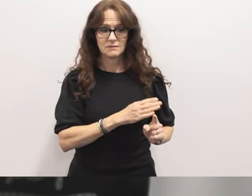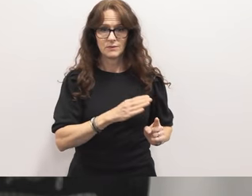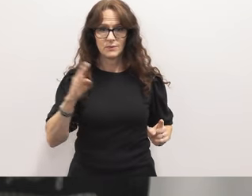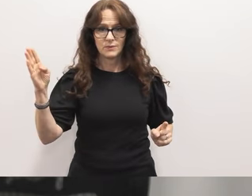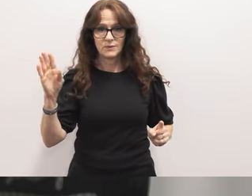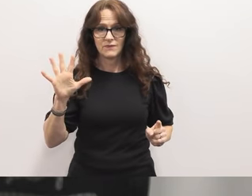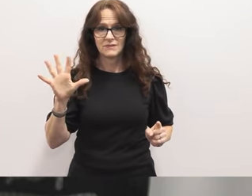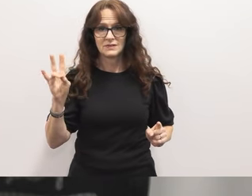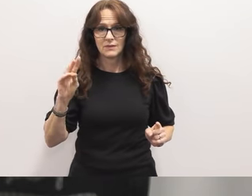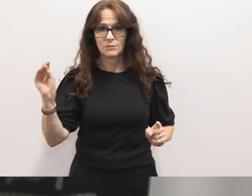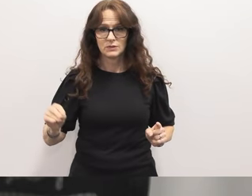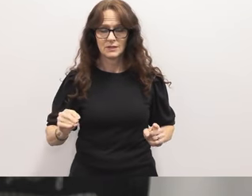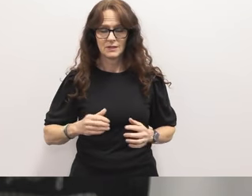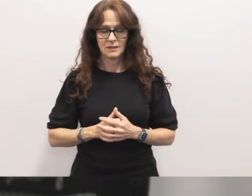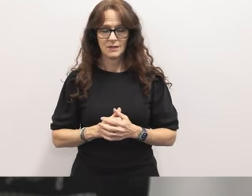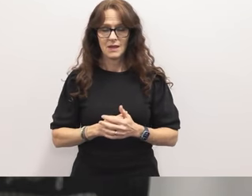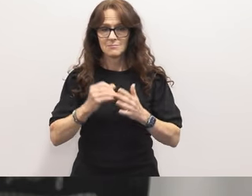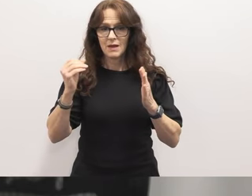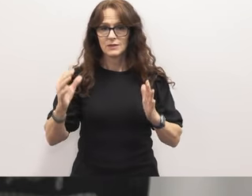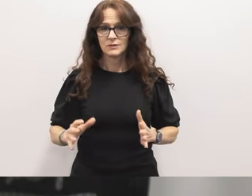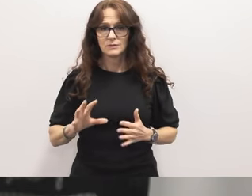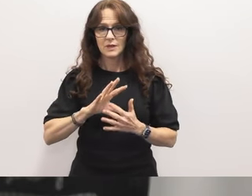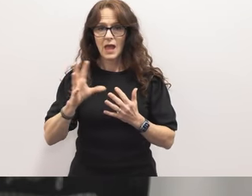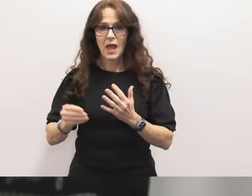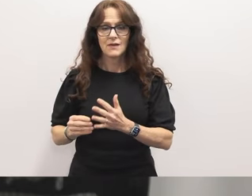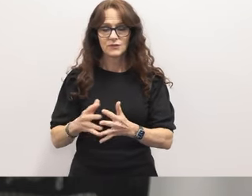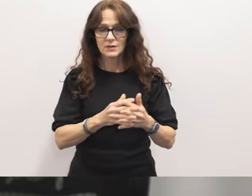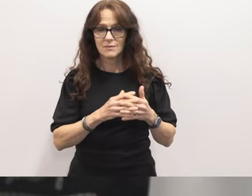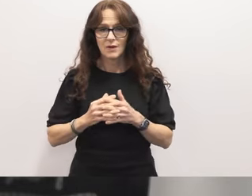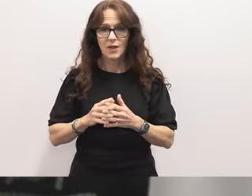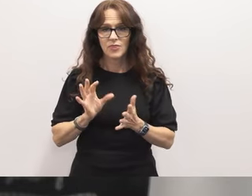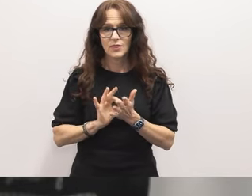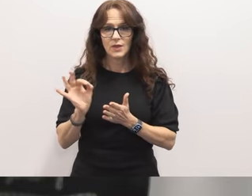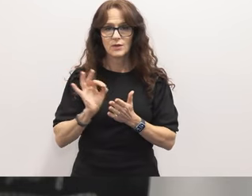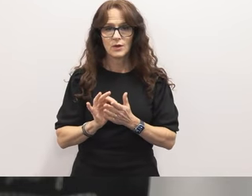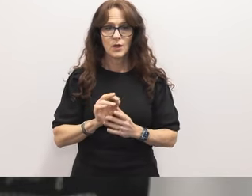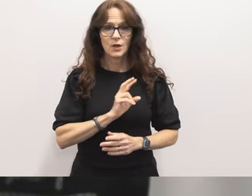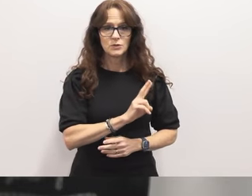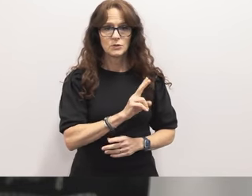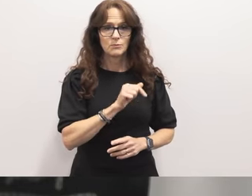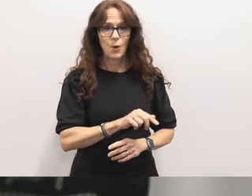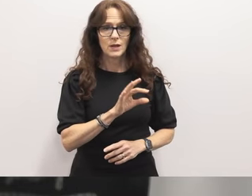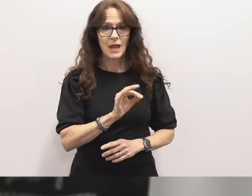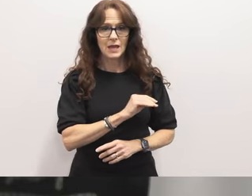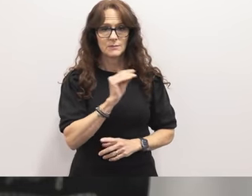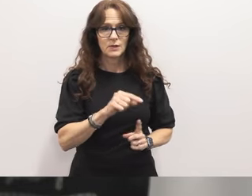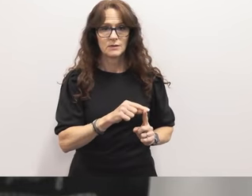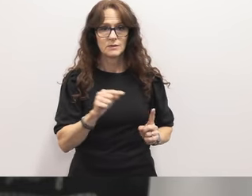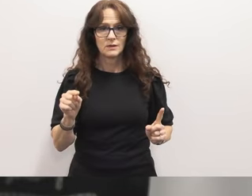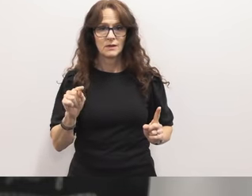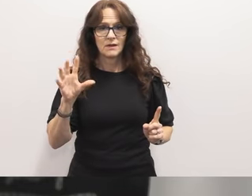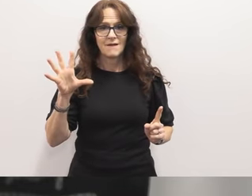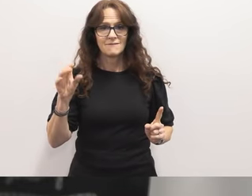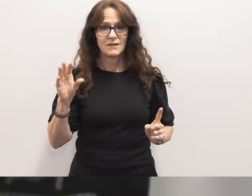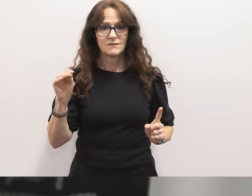My students who are African American, their scores went from 2.9 to 50%.